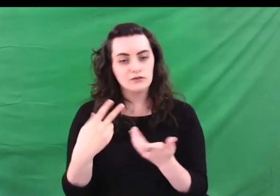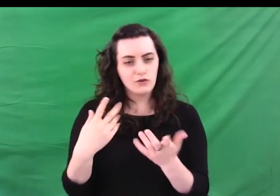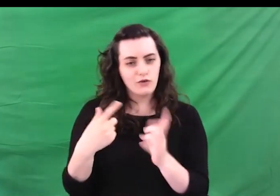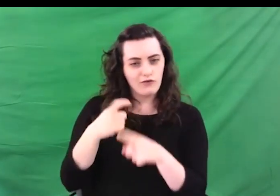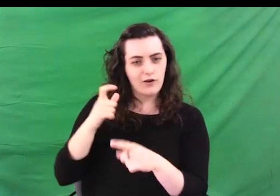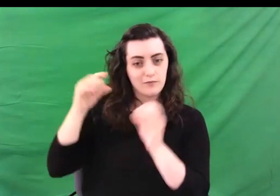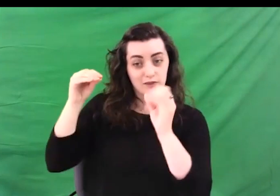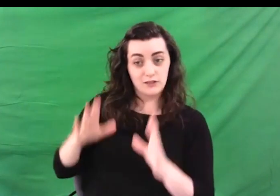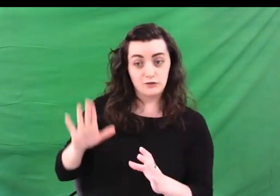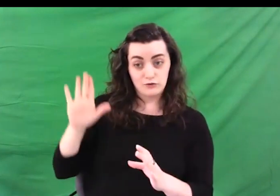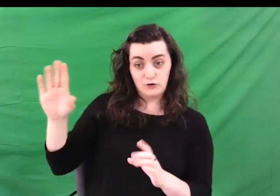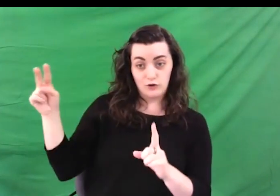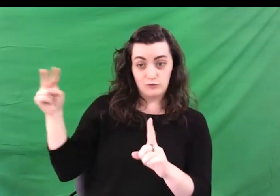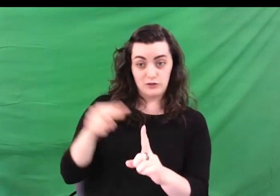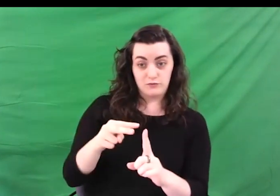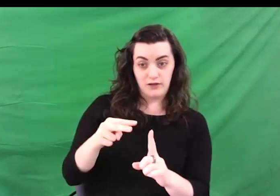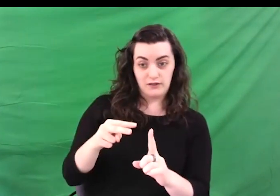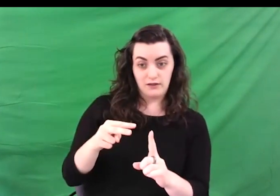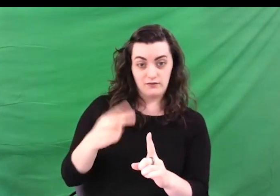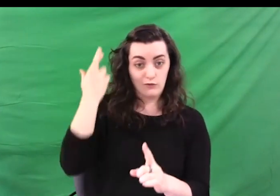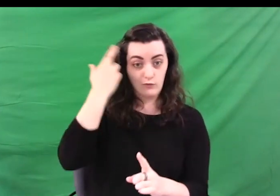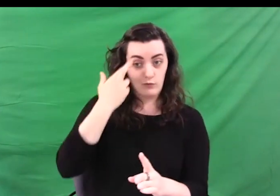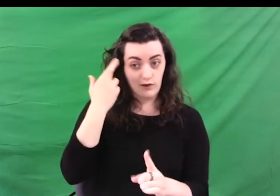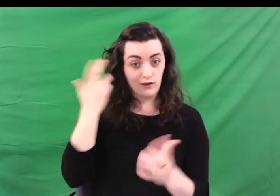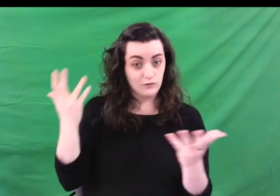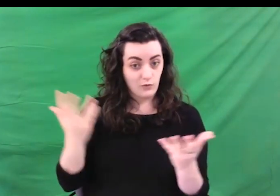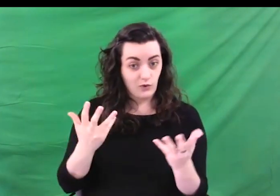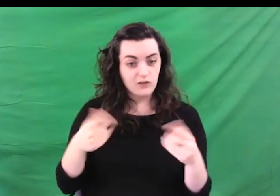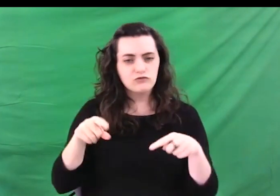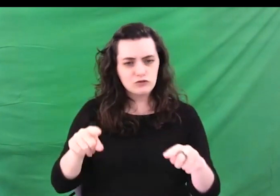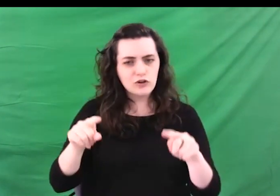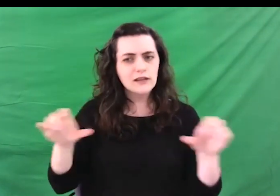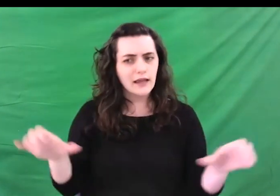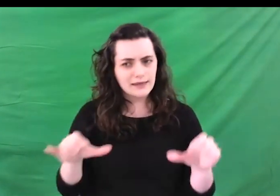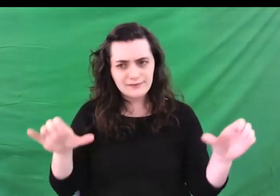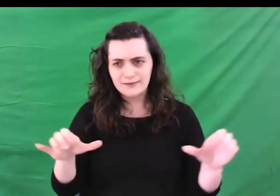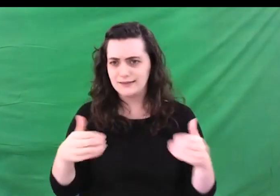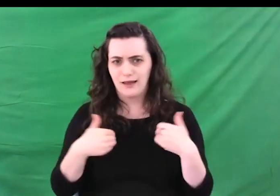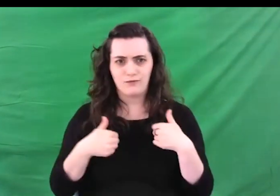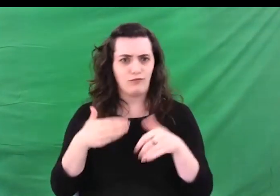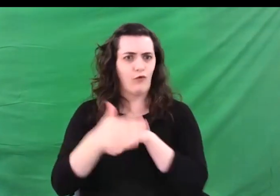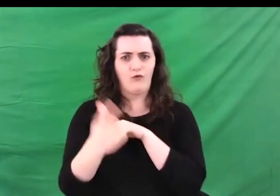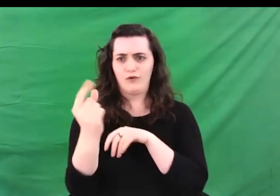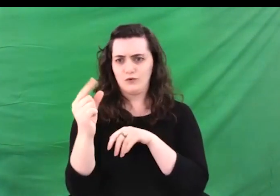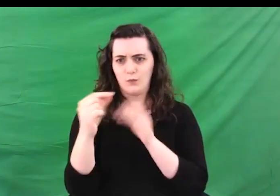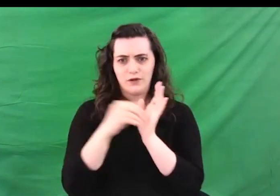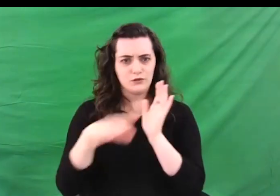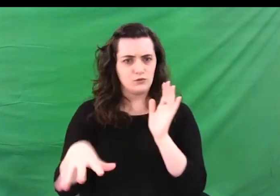also is during these activities, she has over 20 students in her classroom.